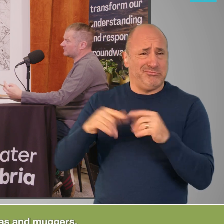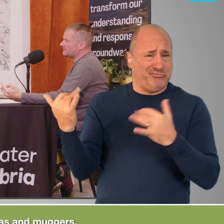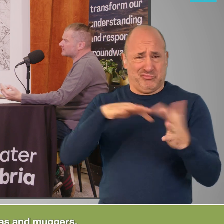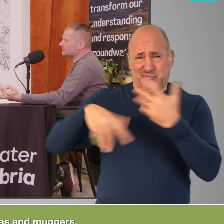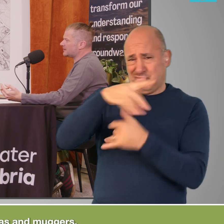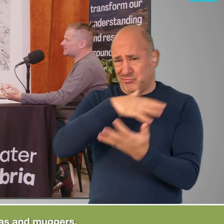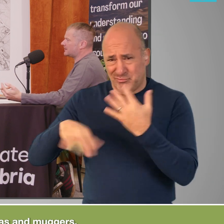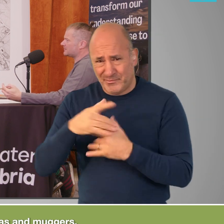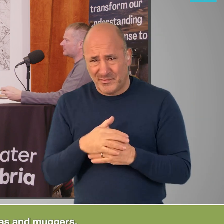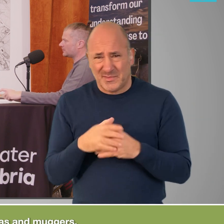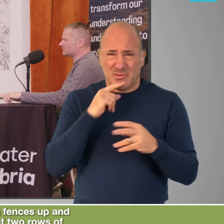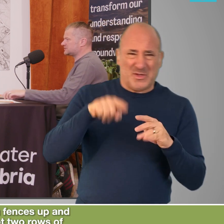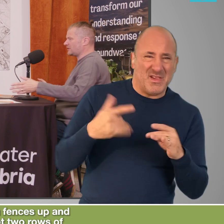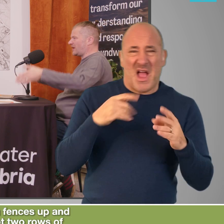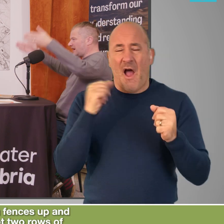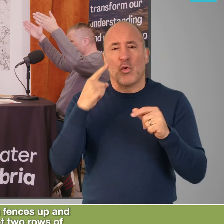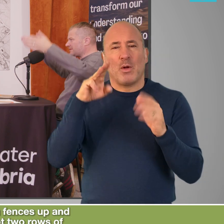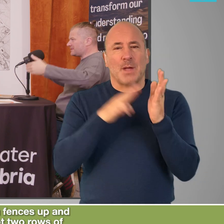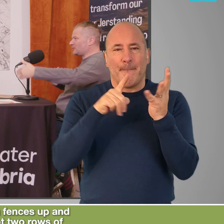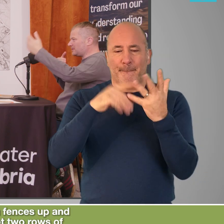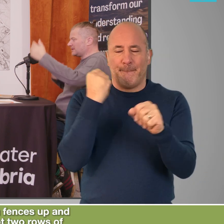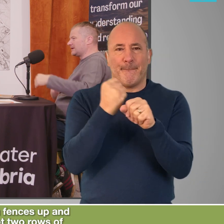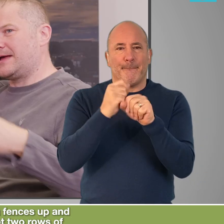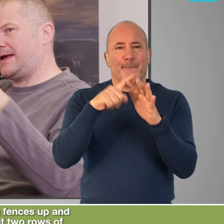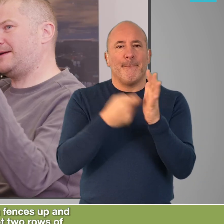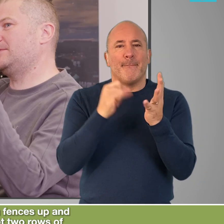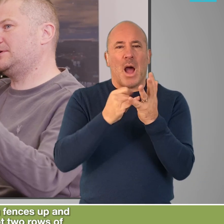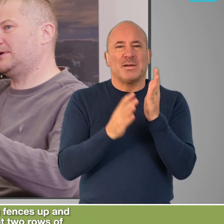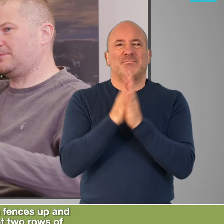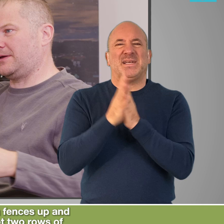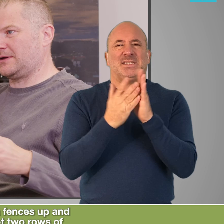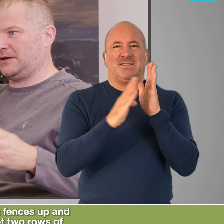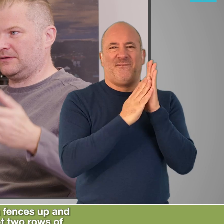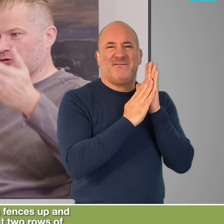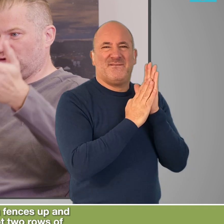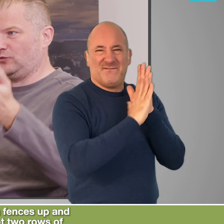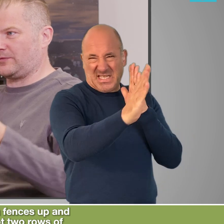the mixed use games areas and muggers, which have got the high fences up and it's basically you've got two rows of